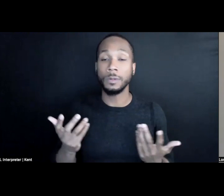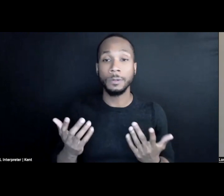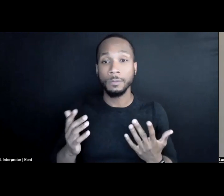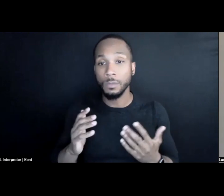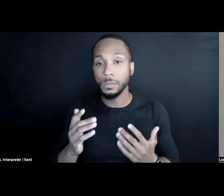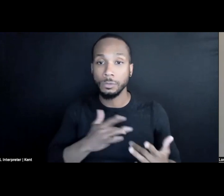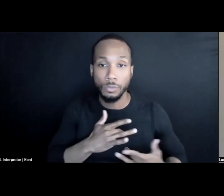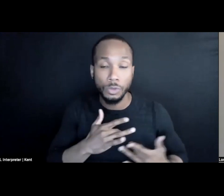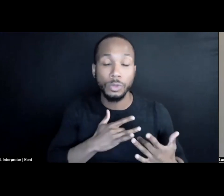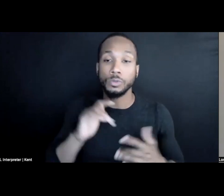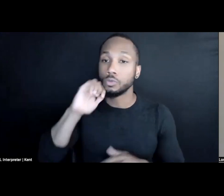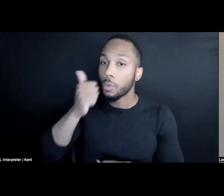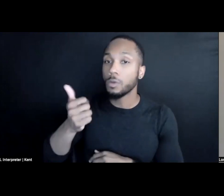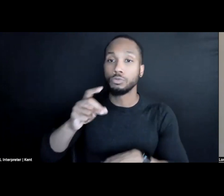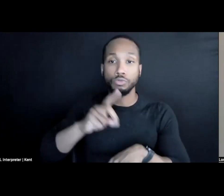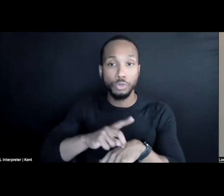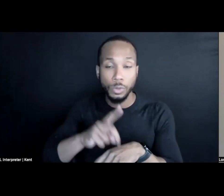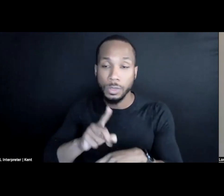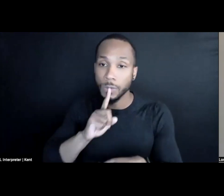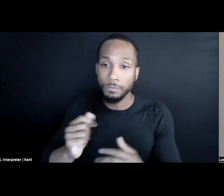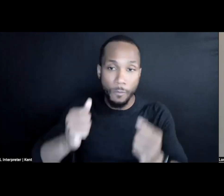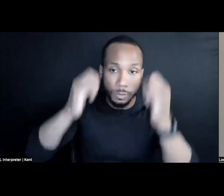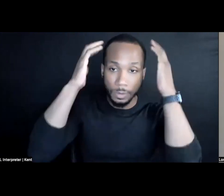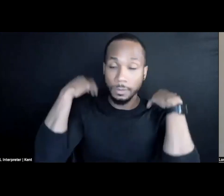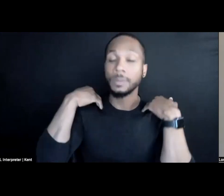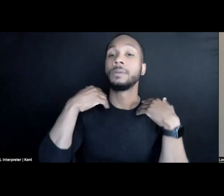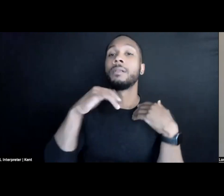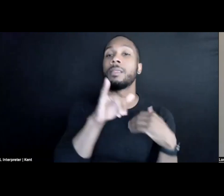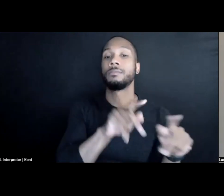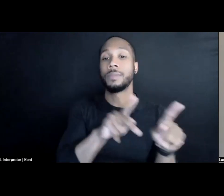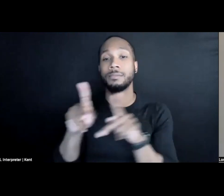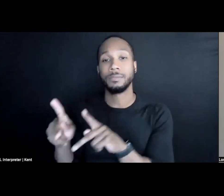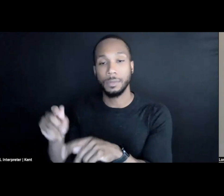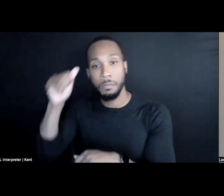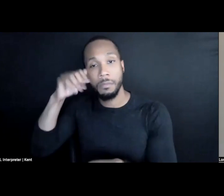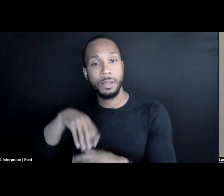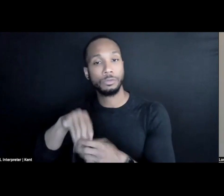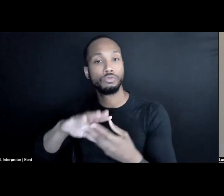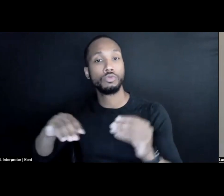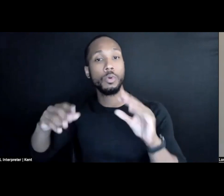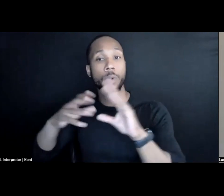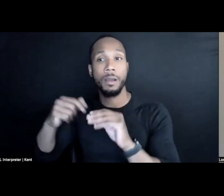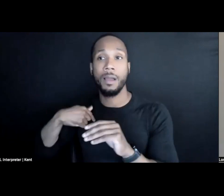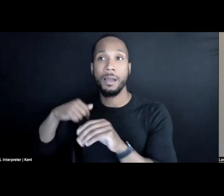duties to overtake me, so that, like the man in the story, I descend the mountain and lie